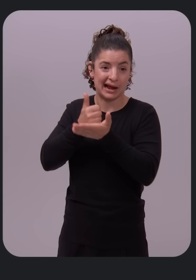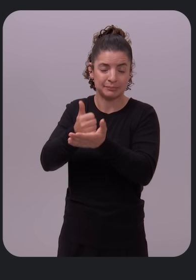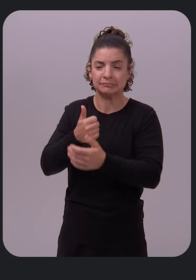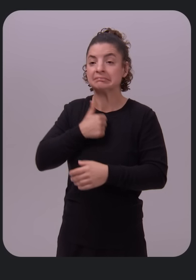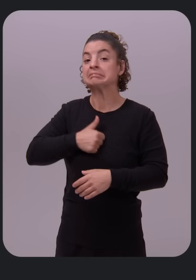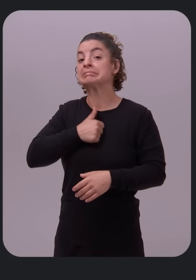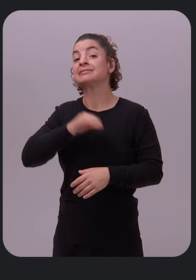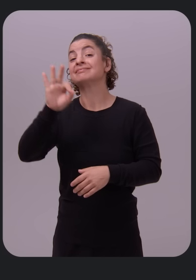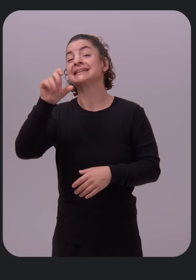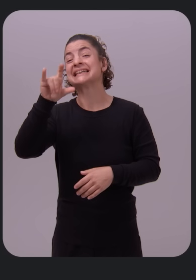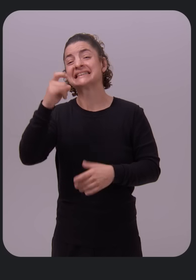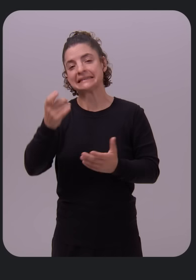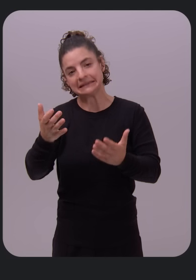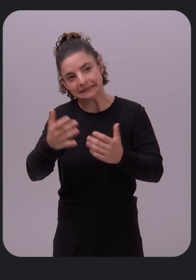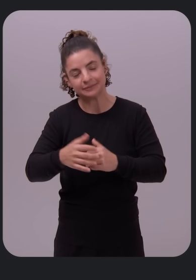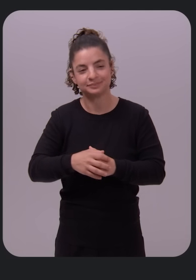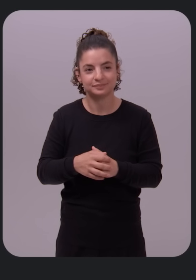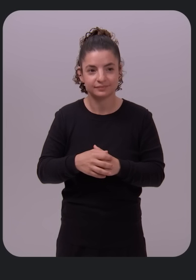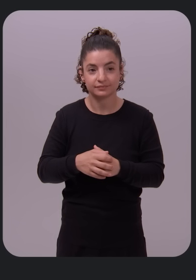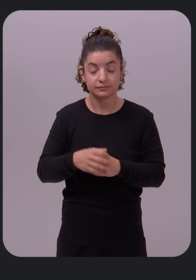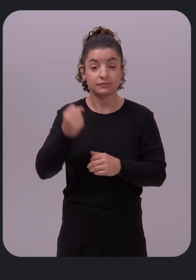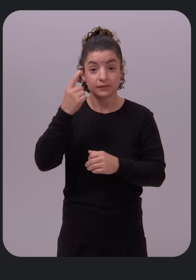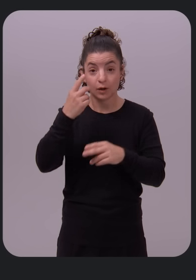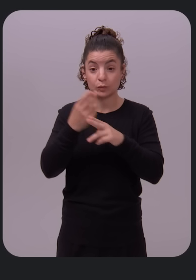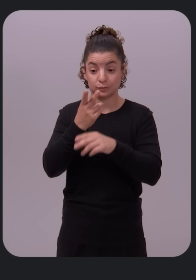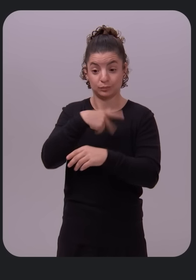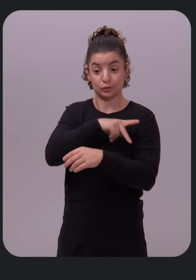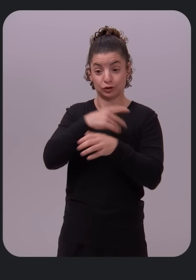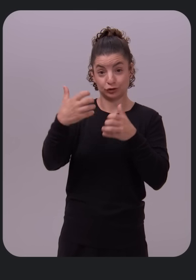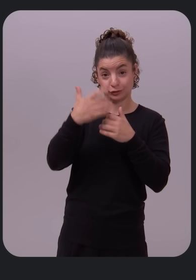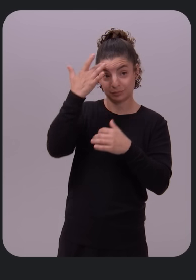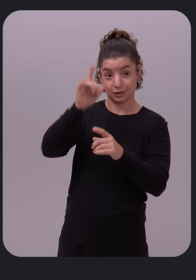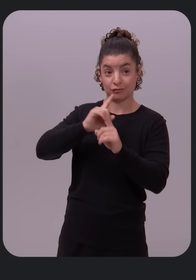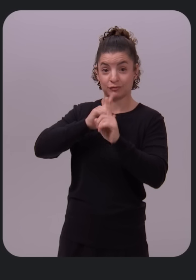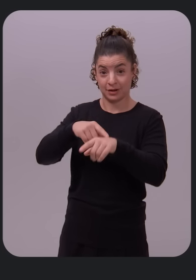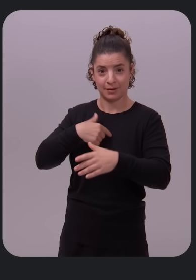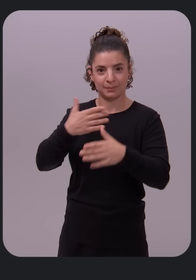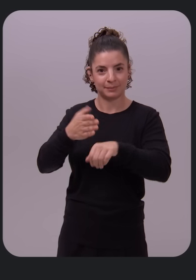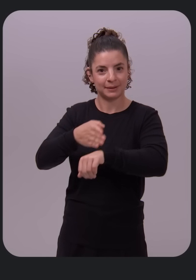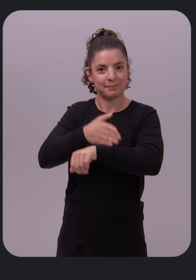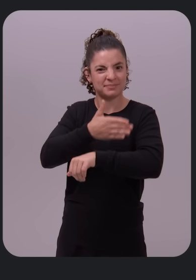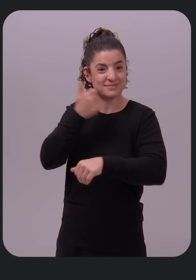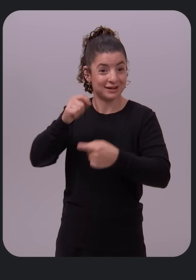Sorry, Felix. But with personalized smart replies, I can be a better friend.